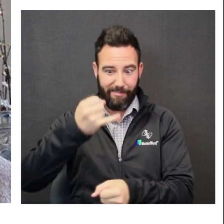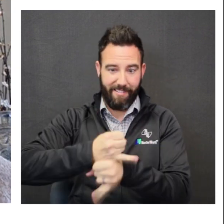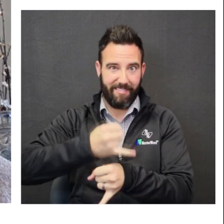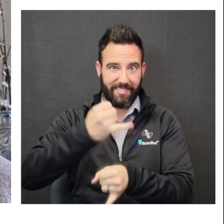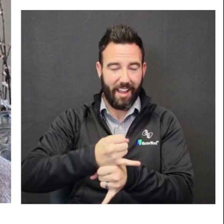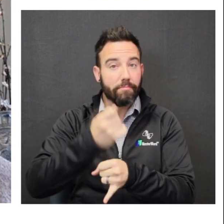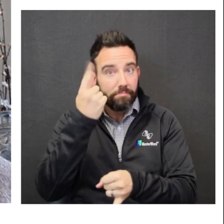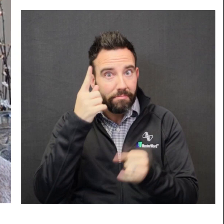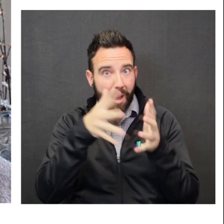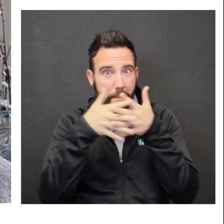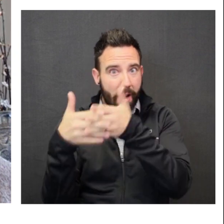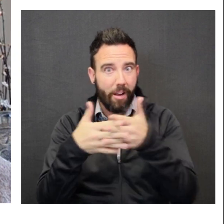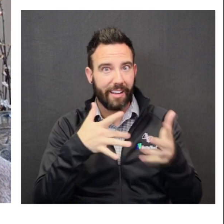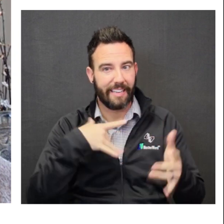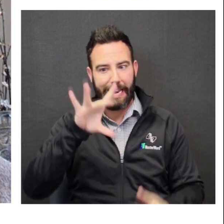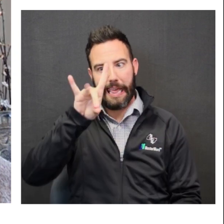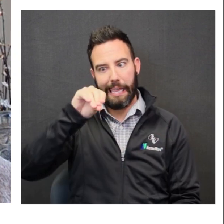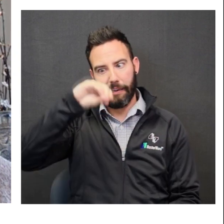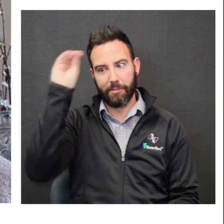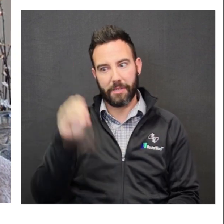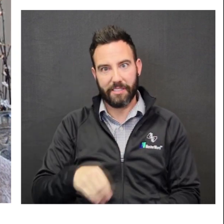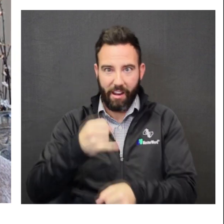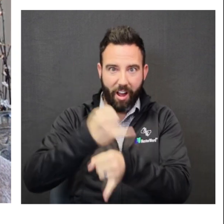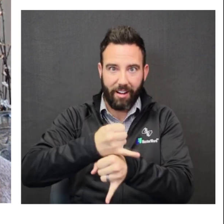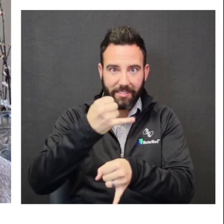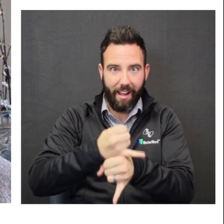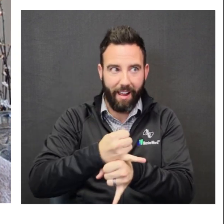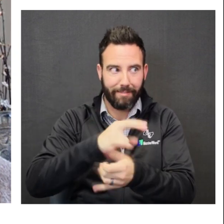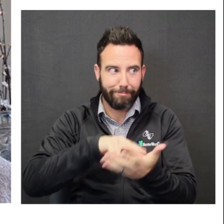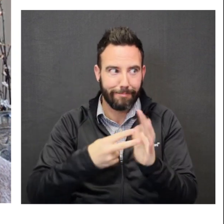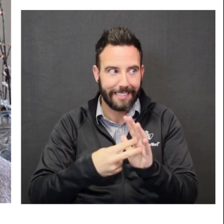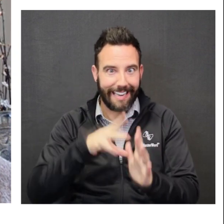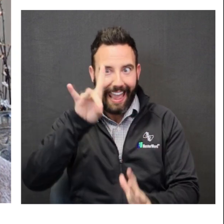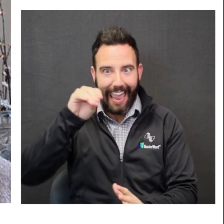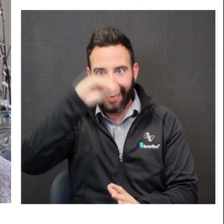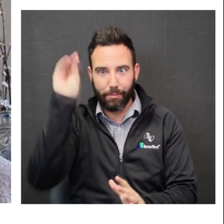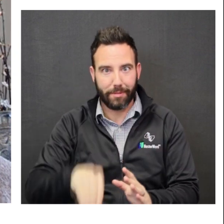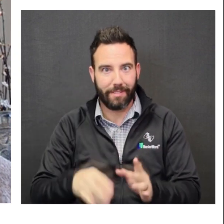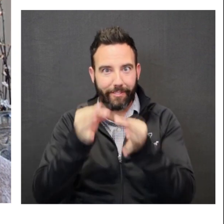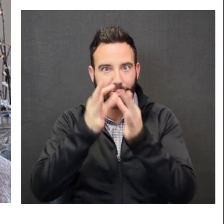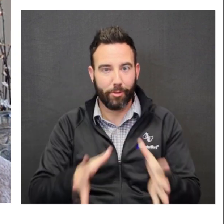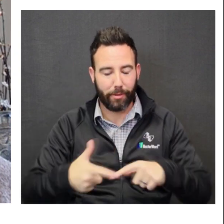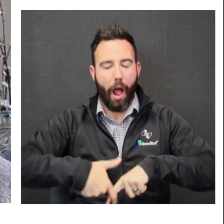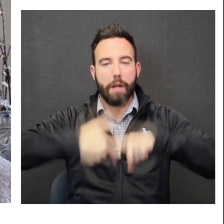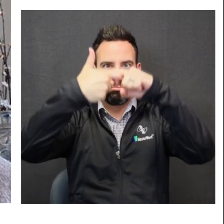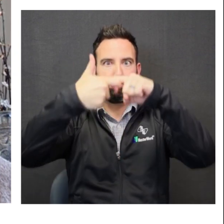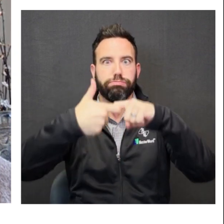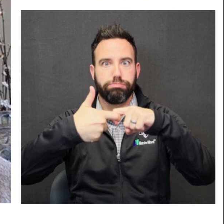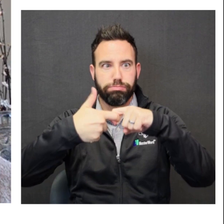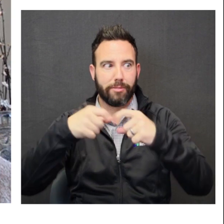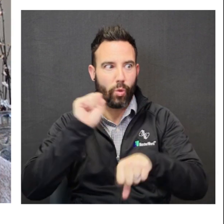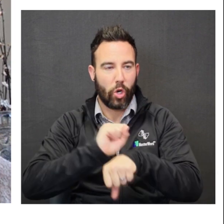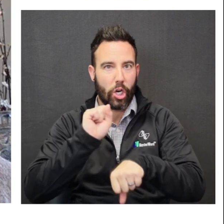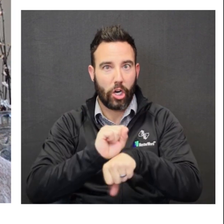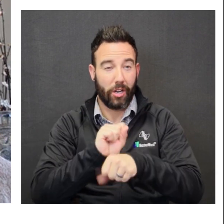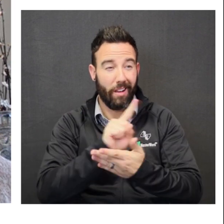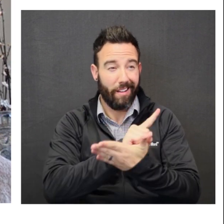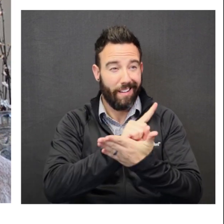It's 80% on-site, so 80% of interpreters stopped working pretty much overnight in the space of about two weeks,